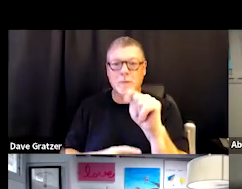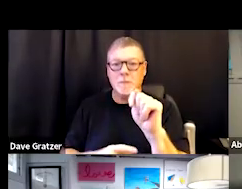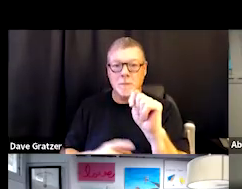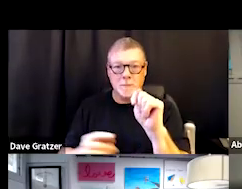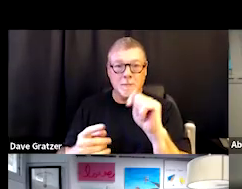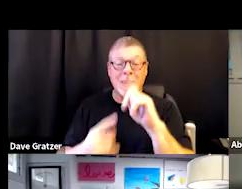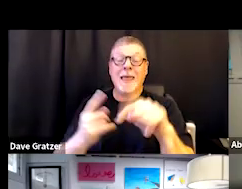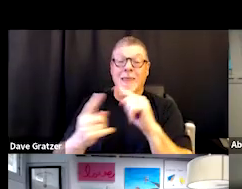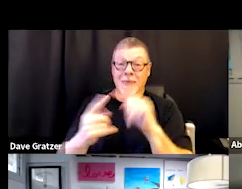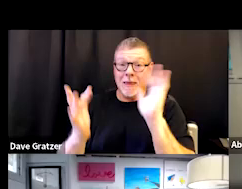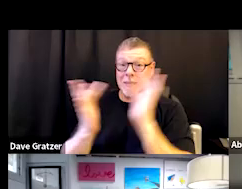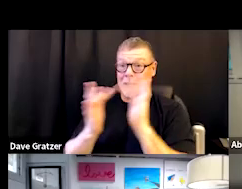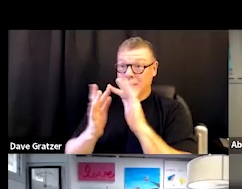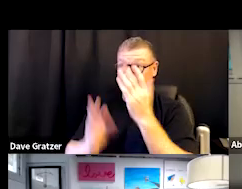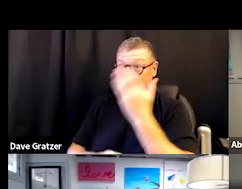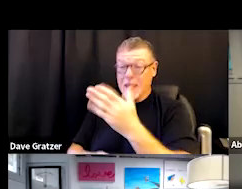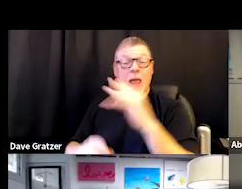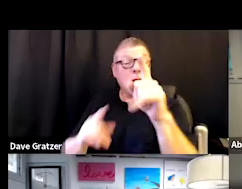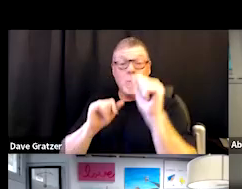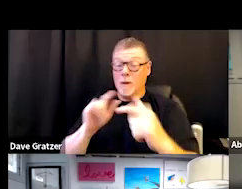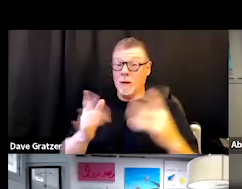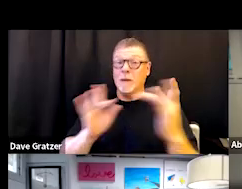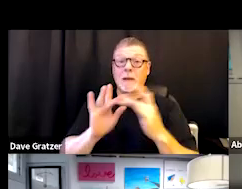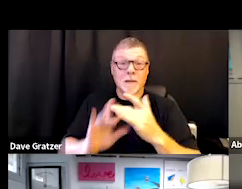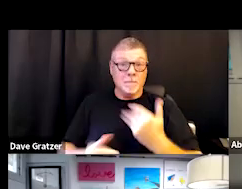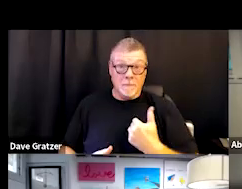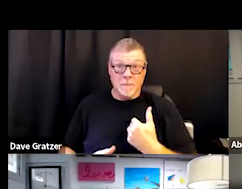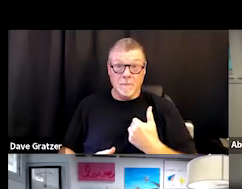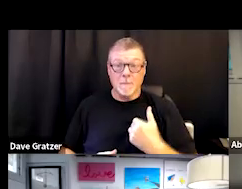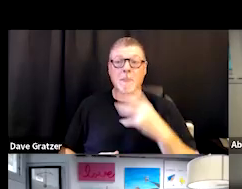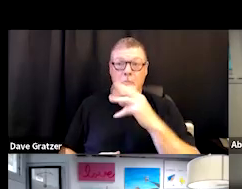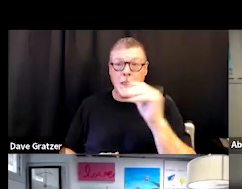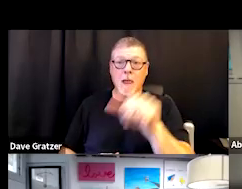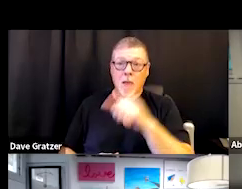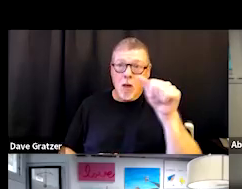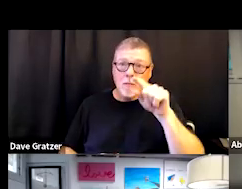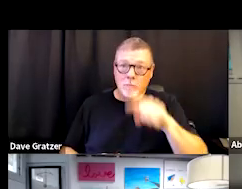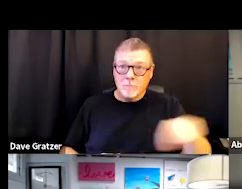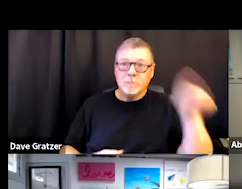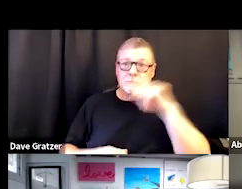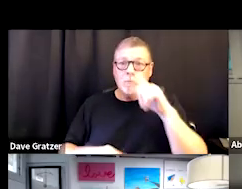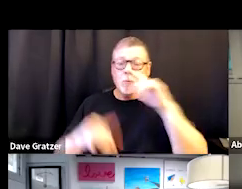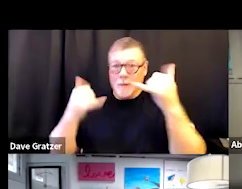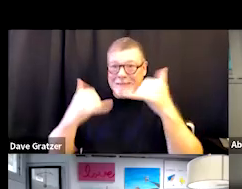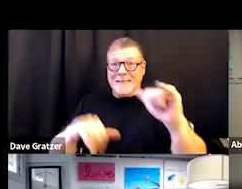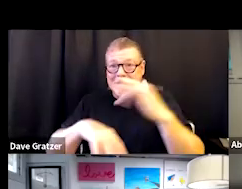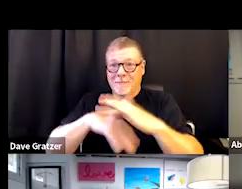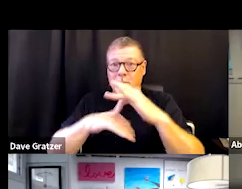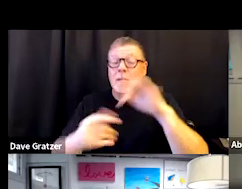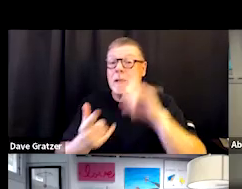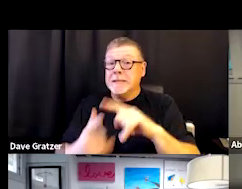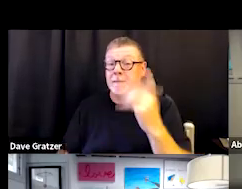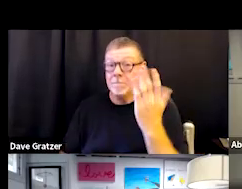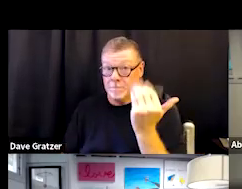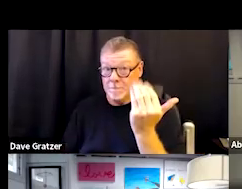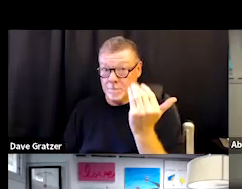and you can always contact me and other liaisons that are still available until the 15th of August